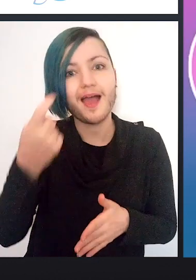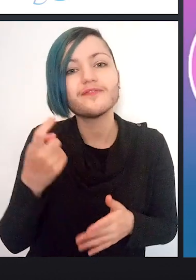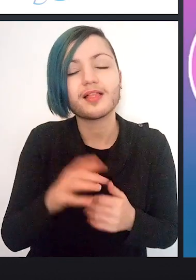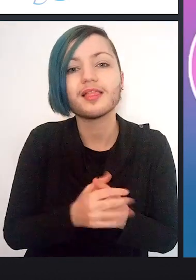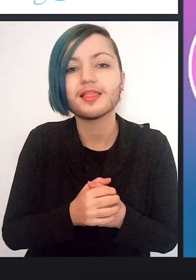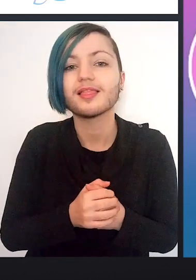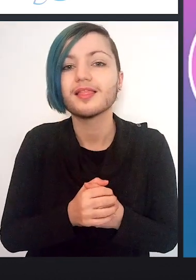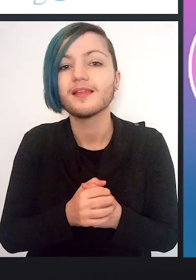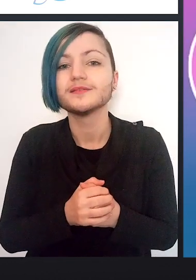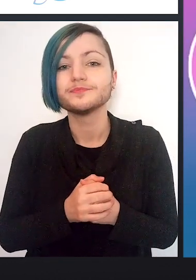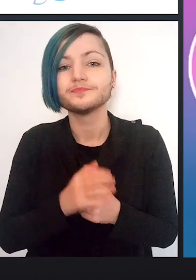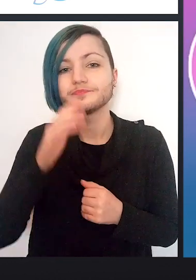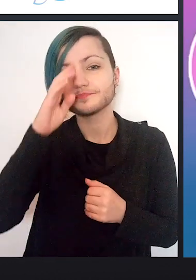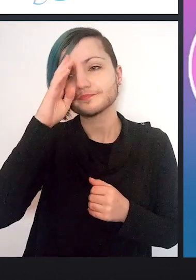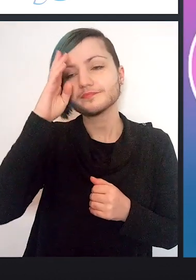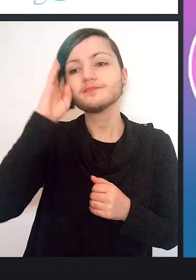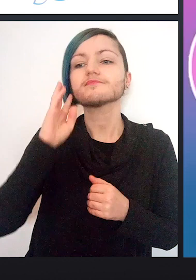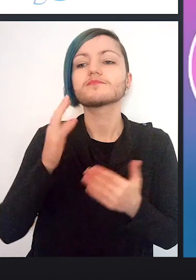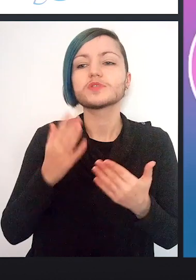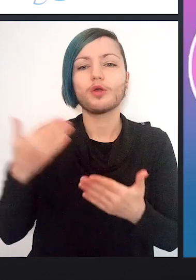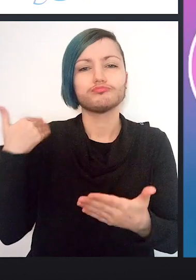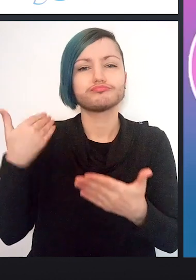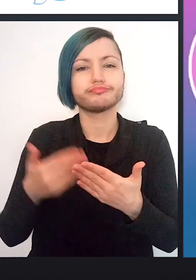And I've had over the years